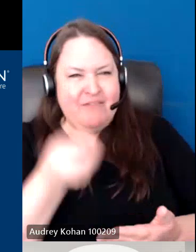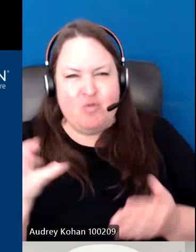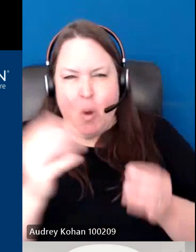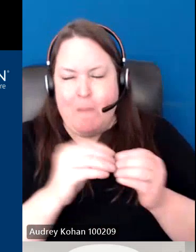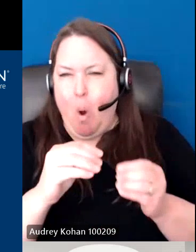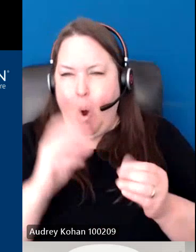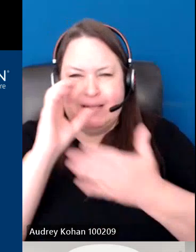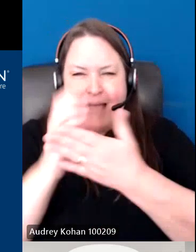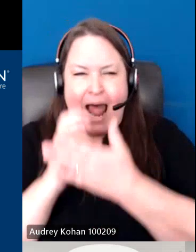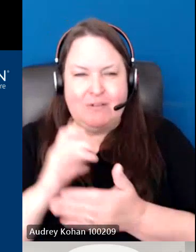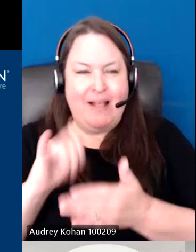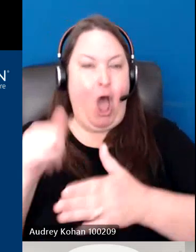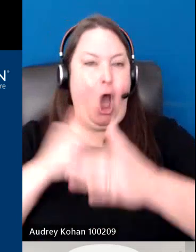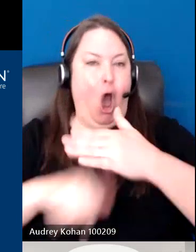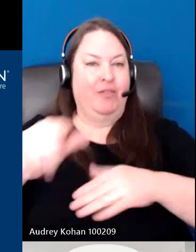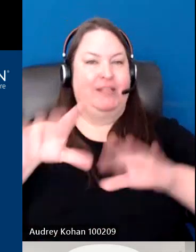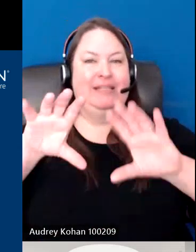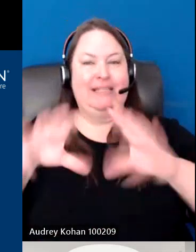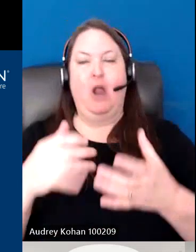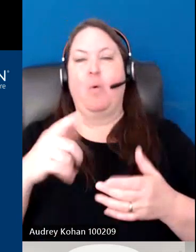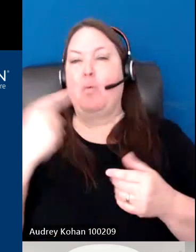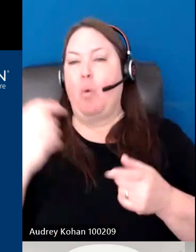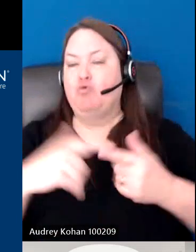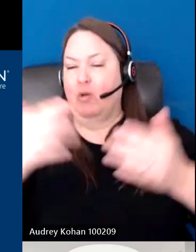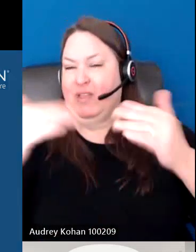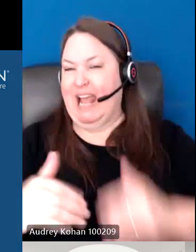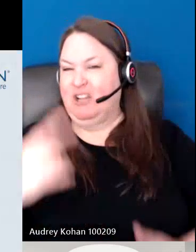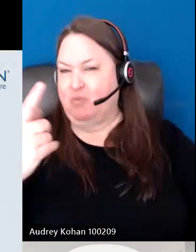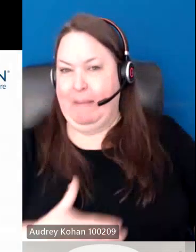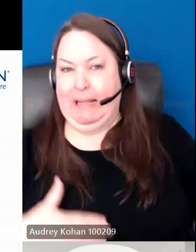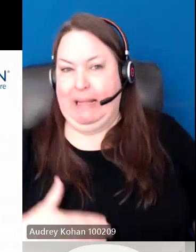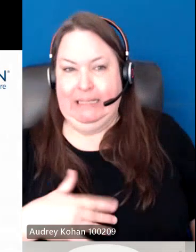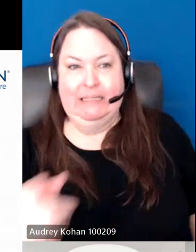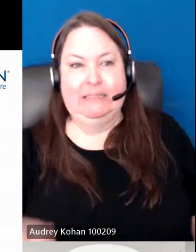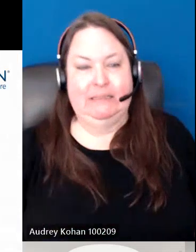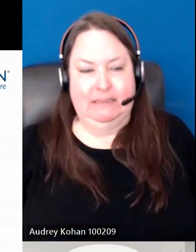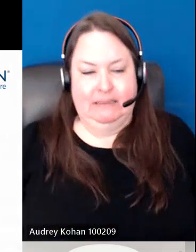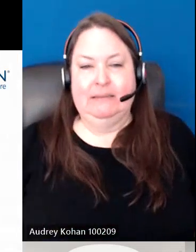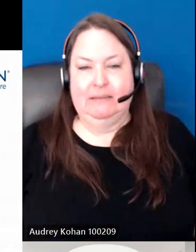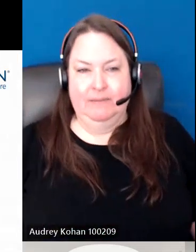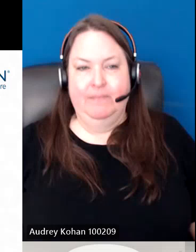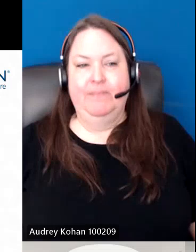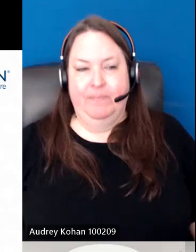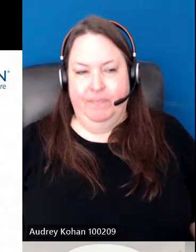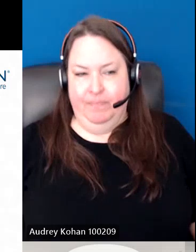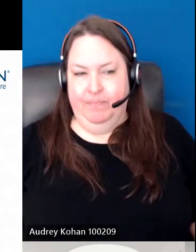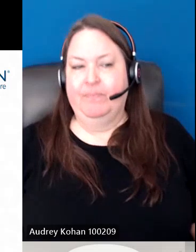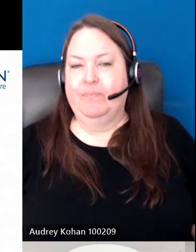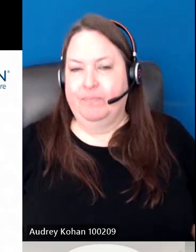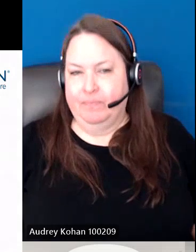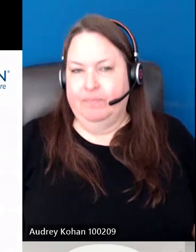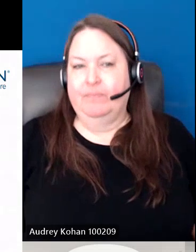that fall under this category if we go to the the next slide please so now I just want to loop back